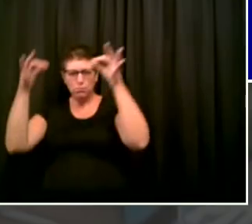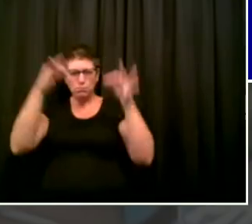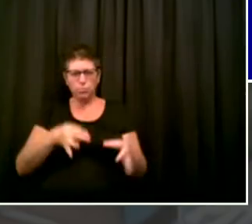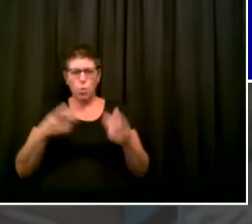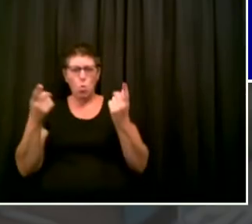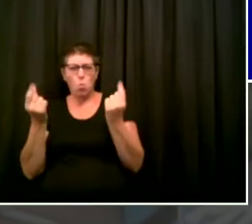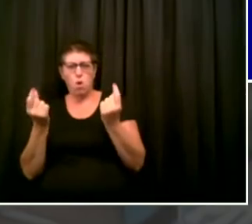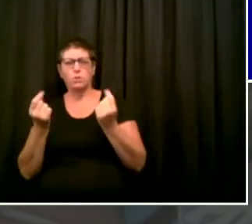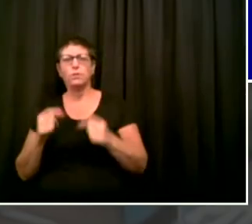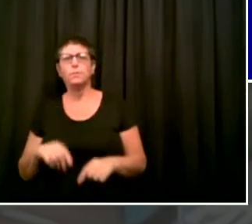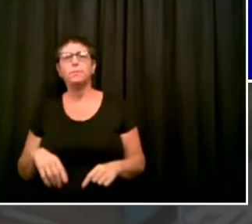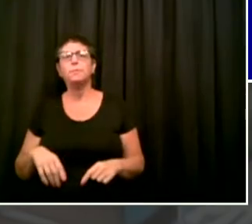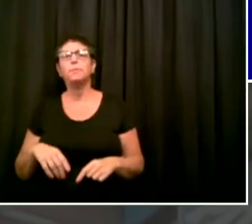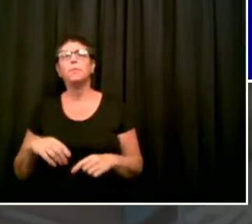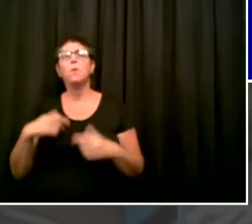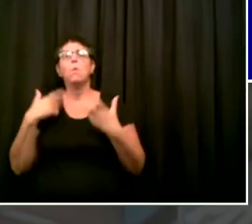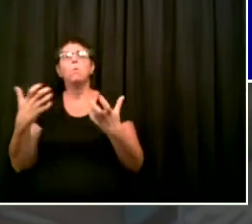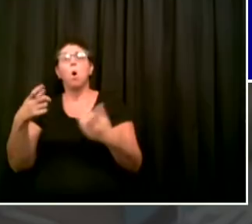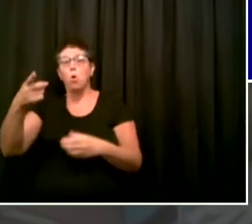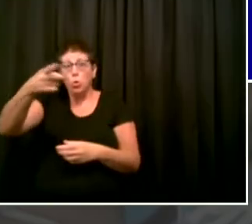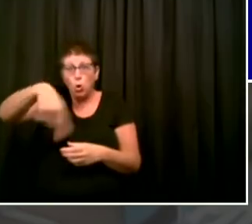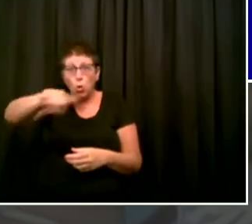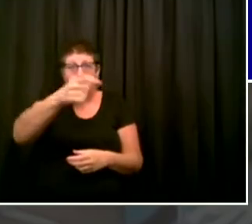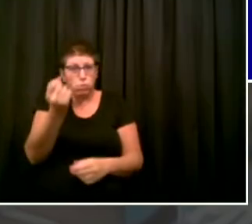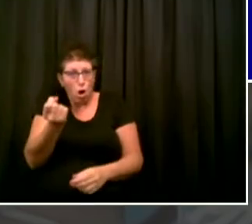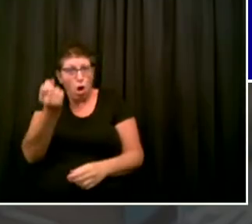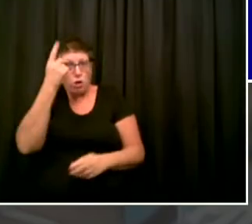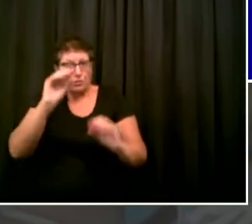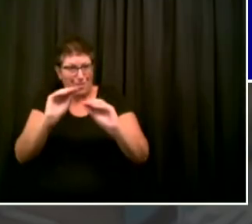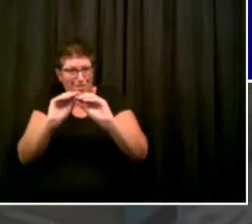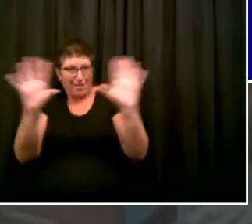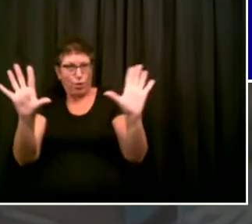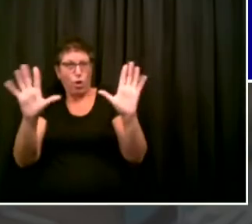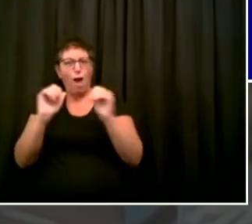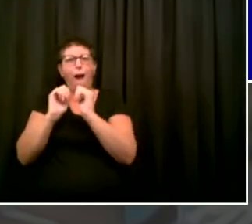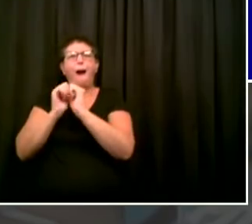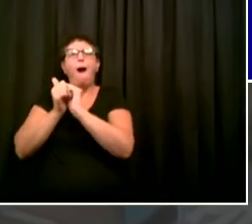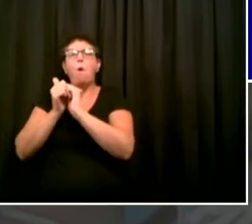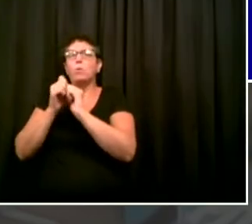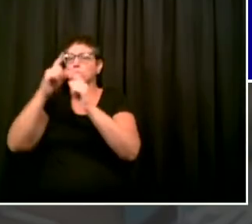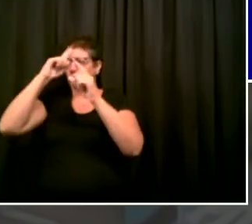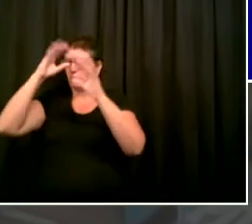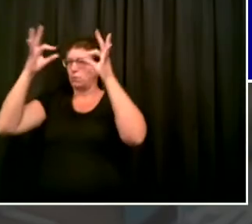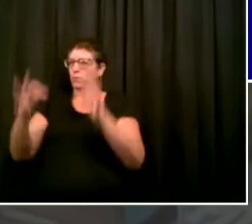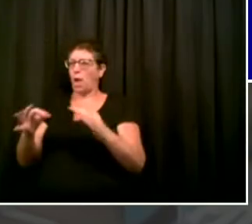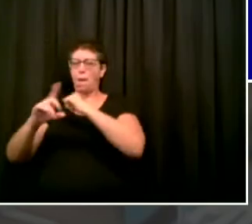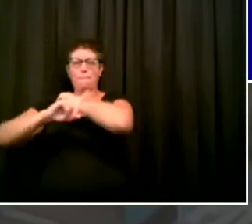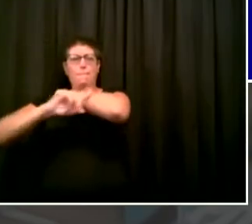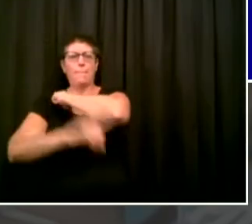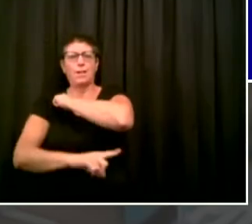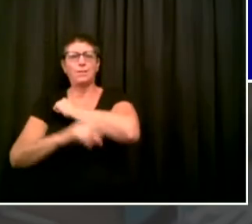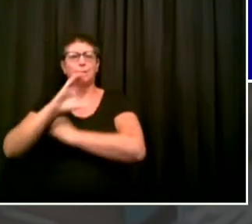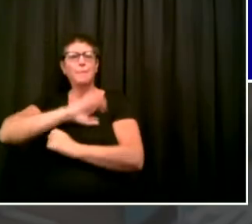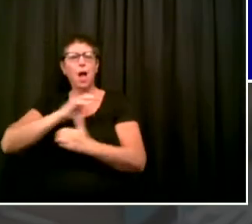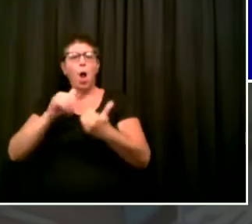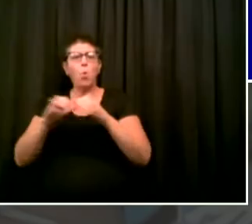WE WANT DISCIPLINE TO BE VERY STRAIGHTFORWARD MATTER. WE WANT IT TO BE